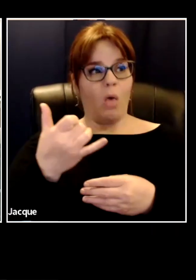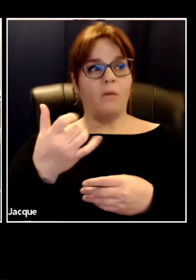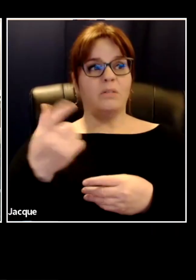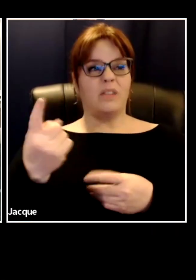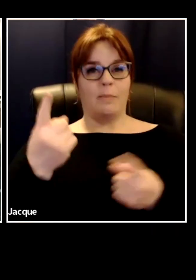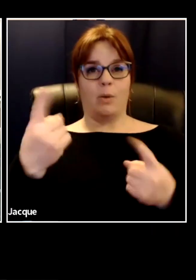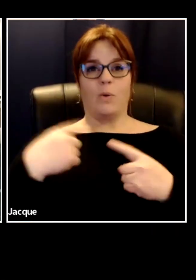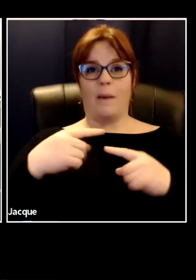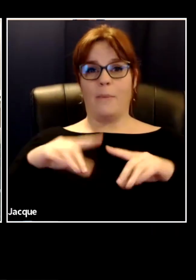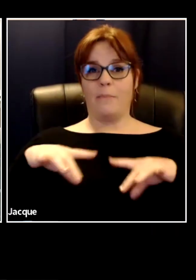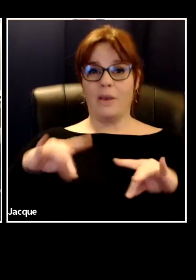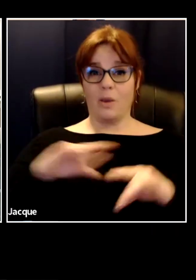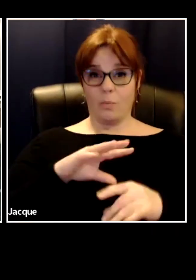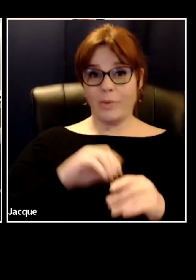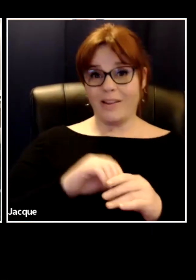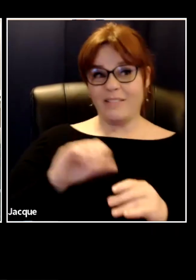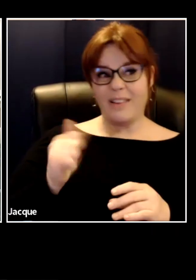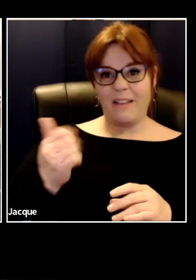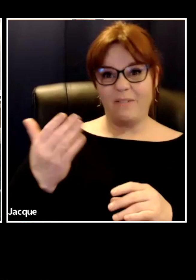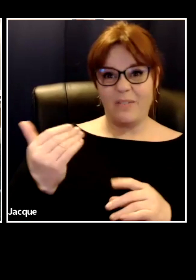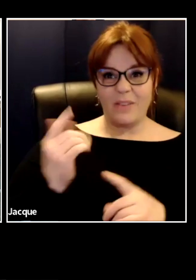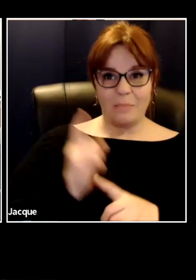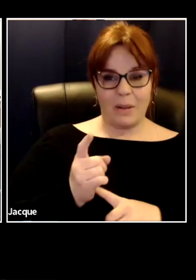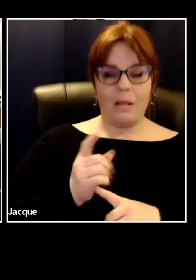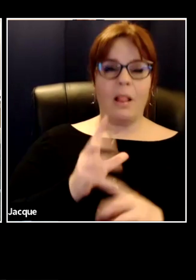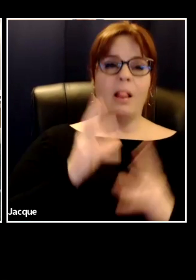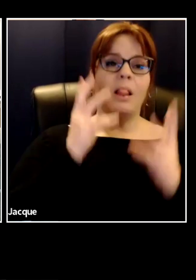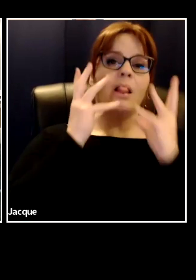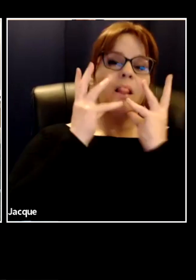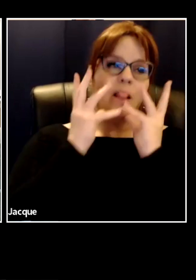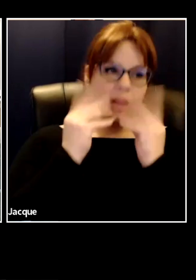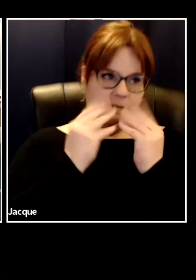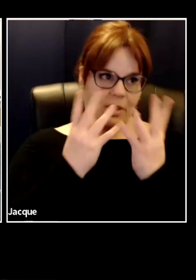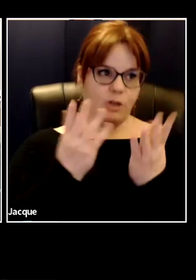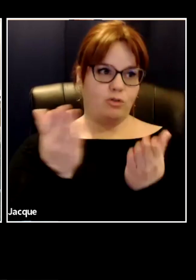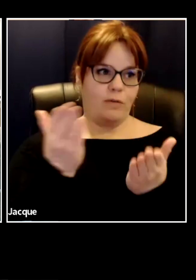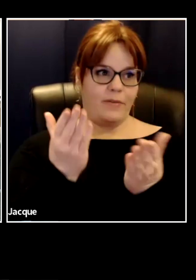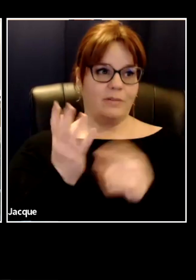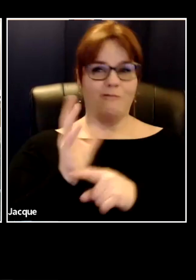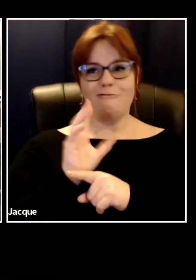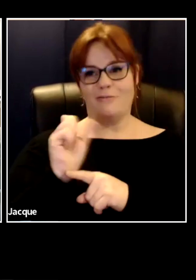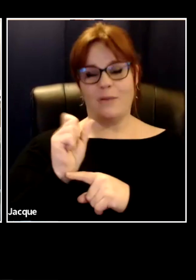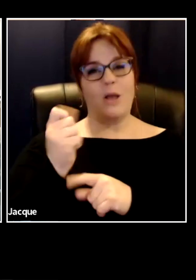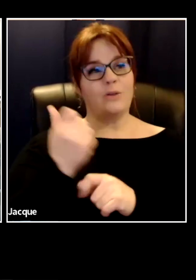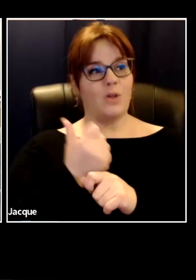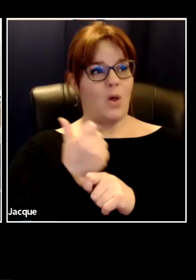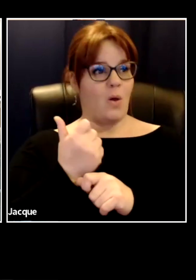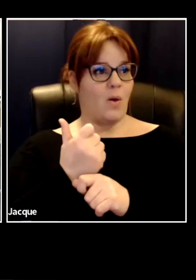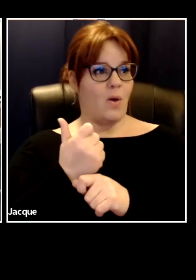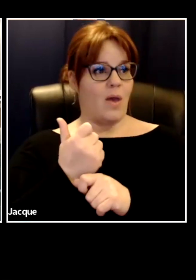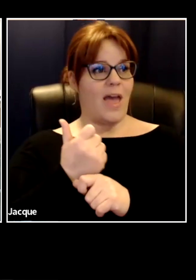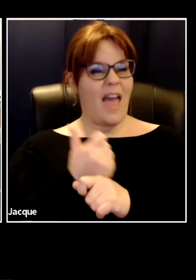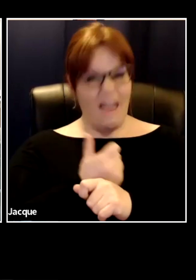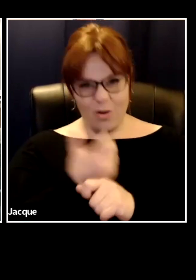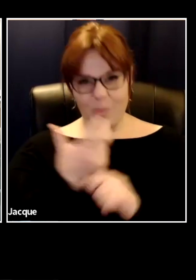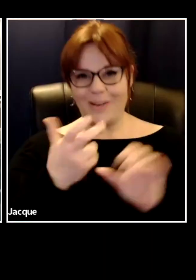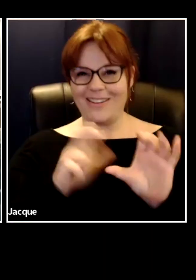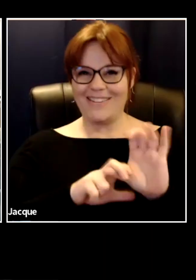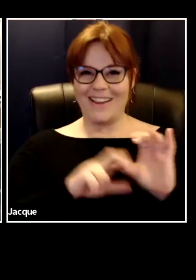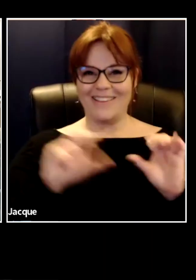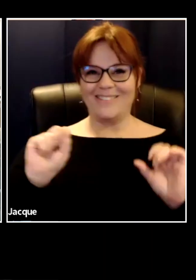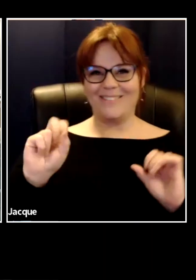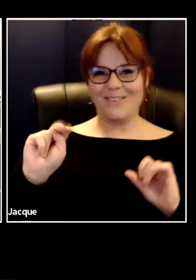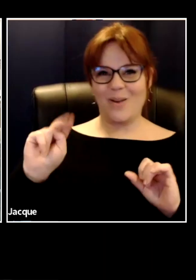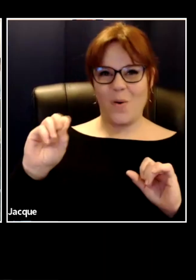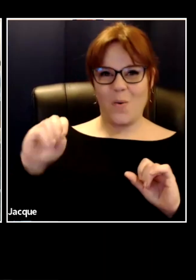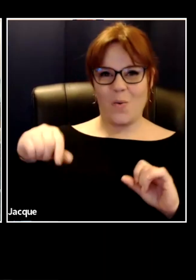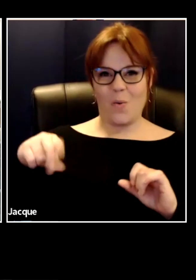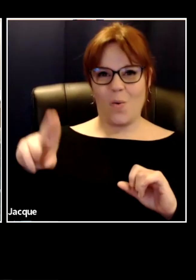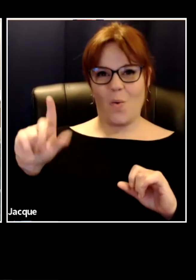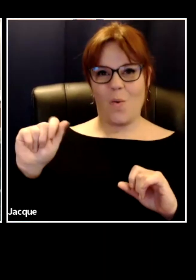or 15 minutes. Lovely service, so. Awesome. No, everyone take the Nisqually valley transportation.